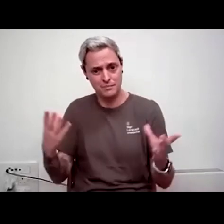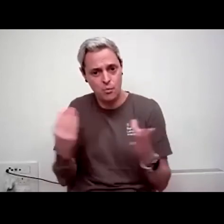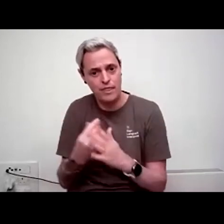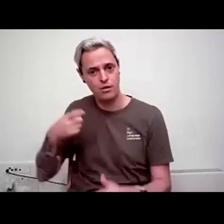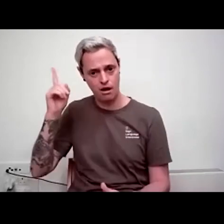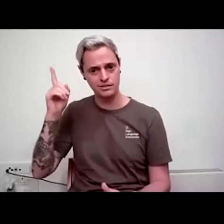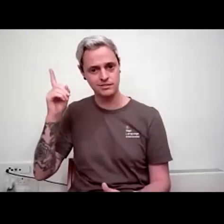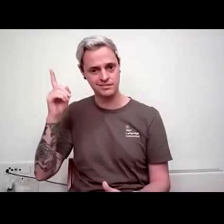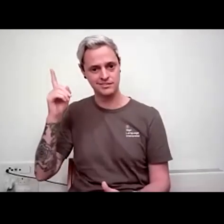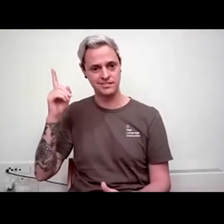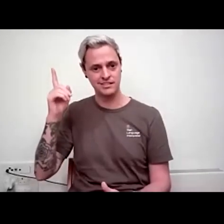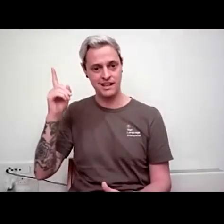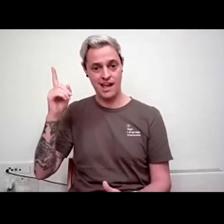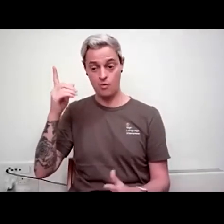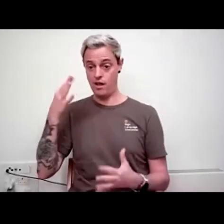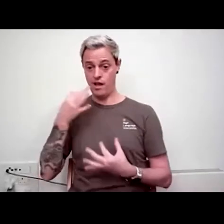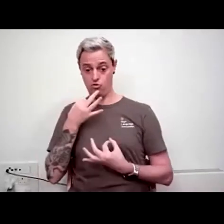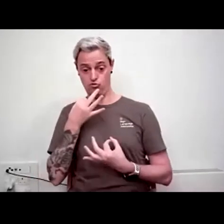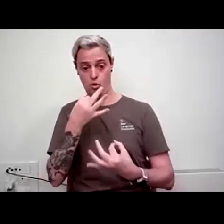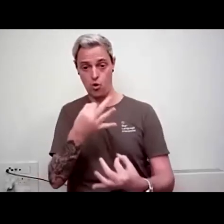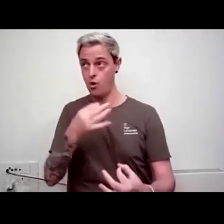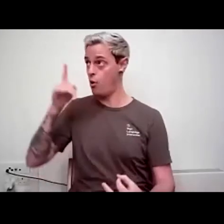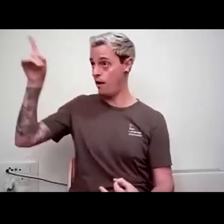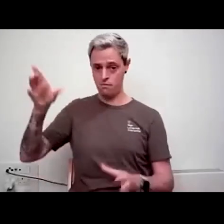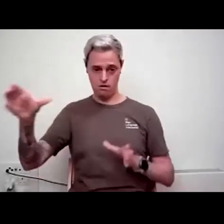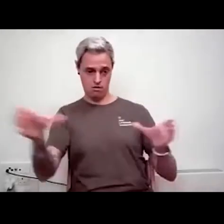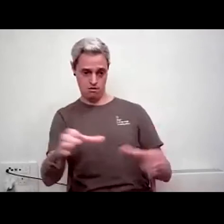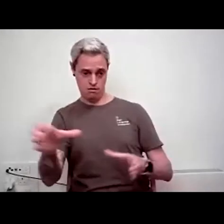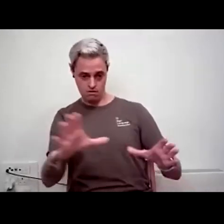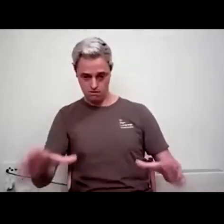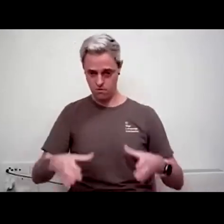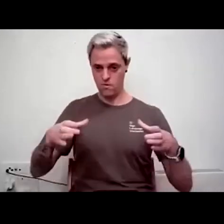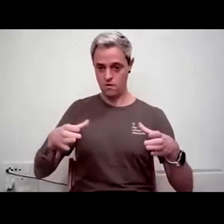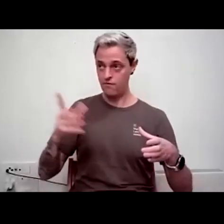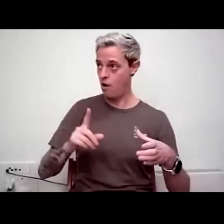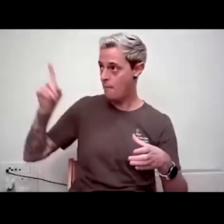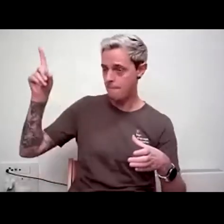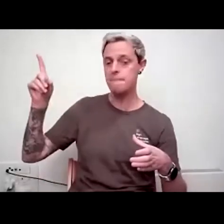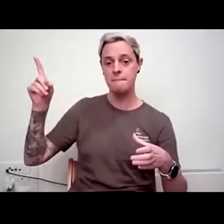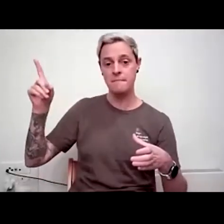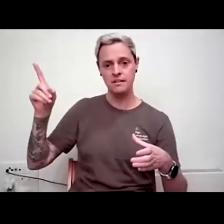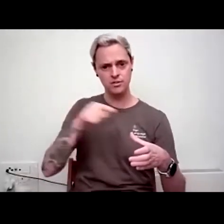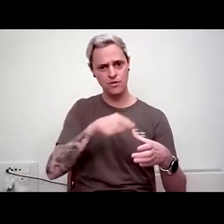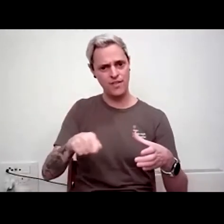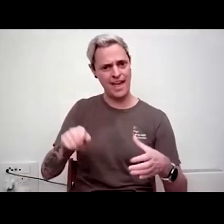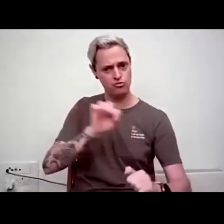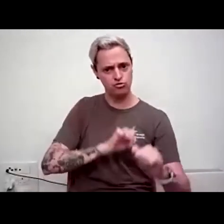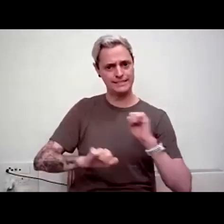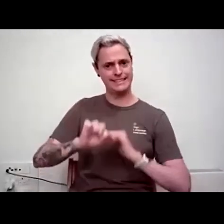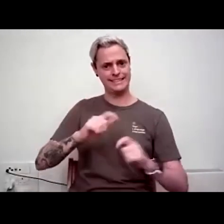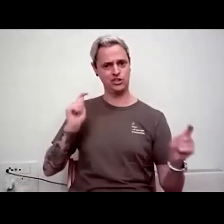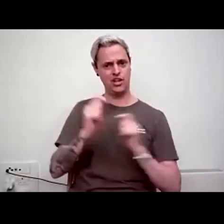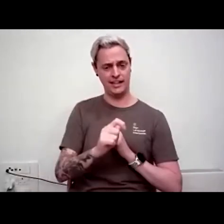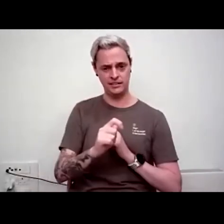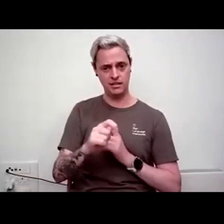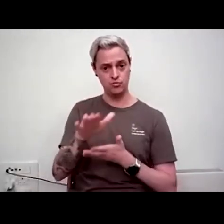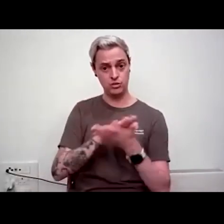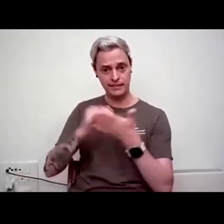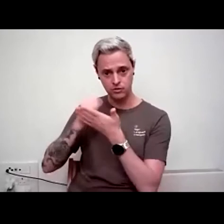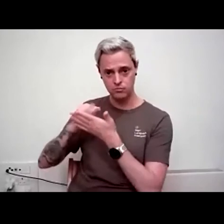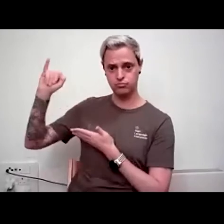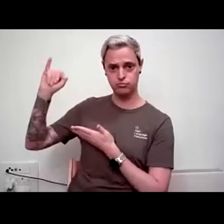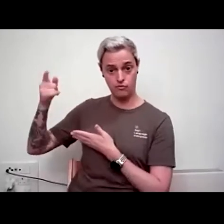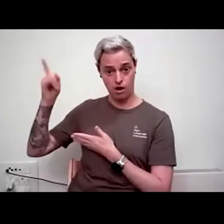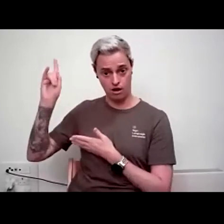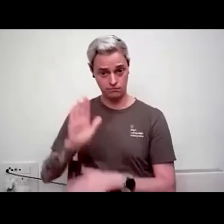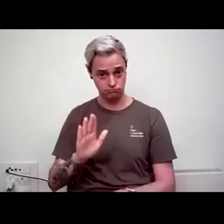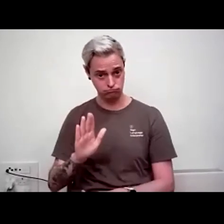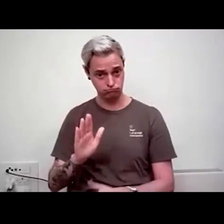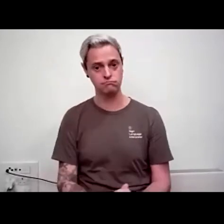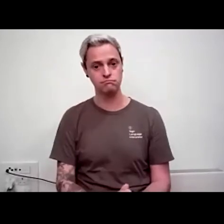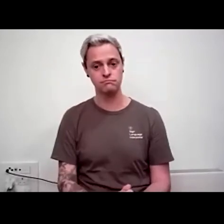and having been drawn together by God, can perhaps for the first time see their resistance to change in its true light as resistance to God.